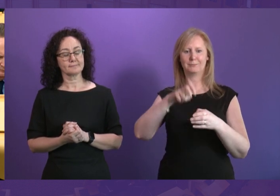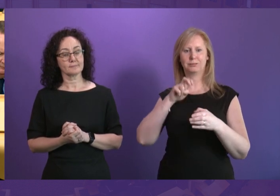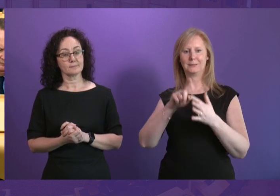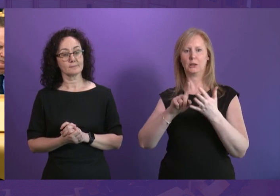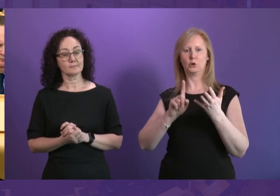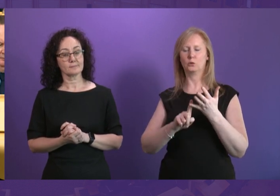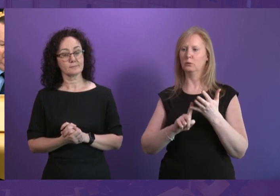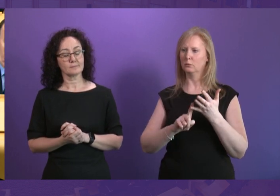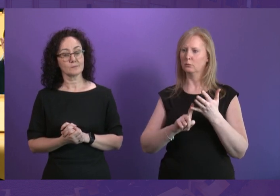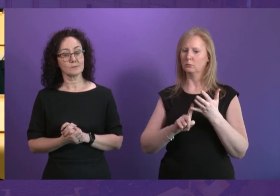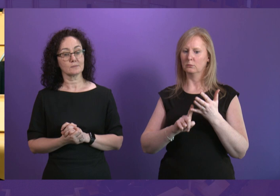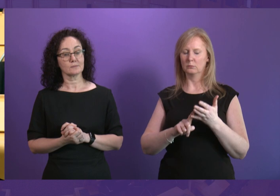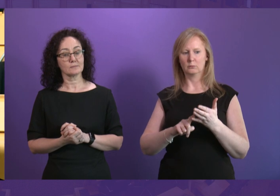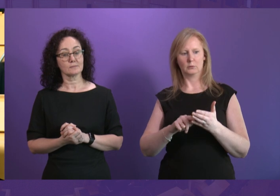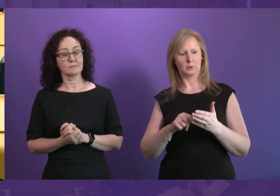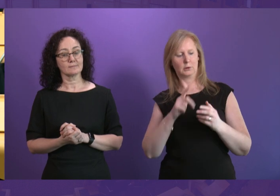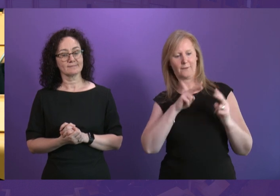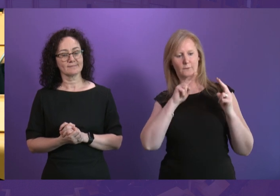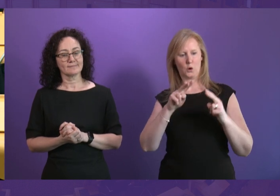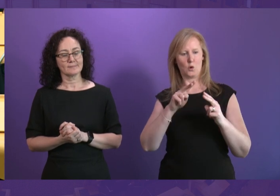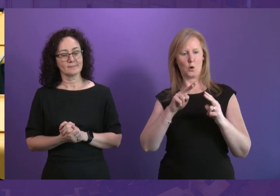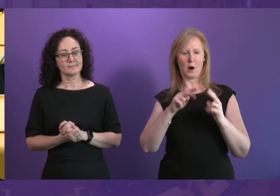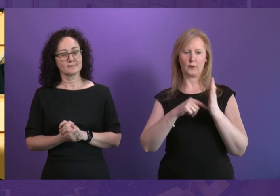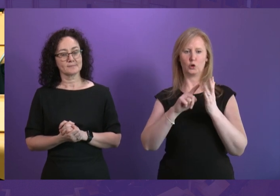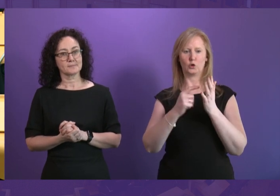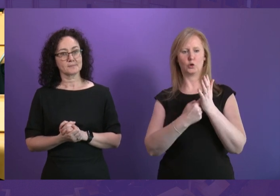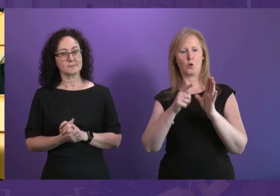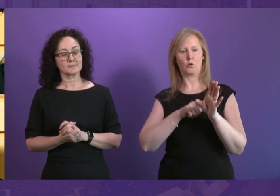view of the parochial Tories, who quibble at any attempt by Scotland to raise its profile